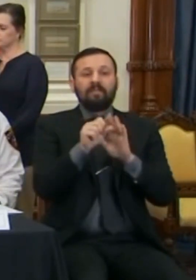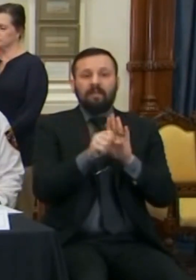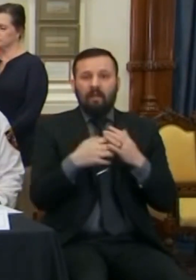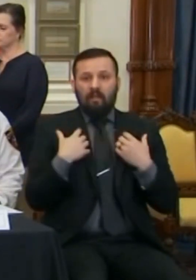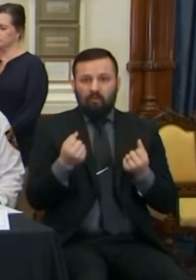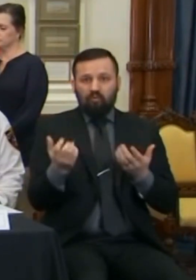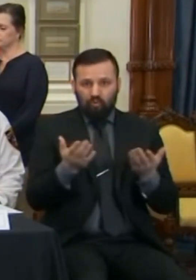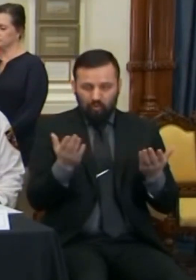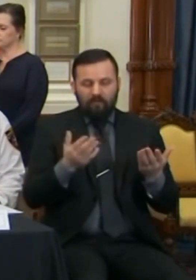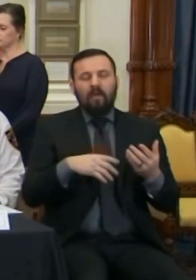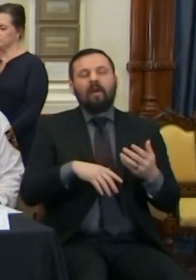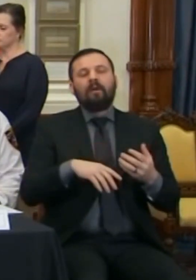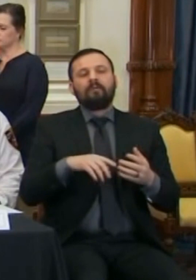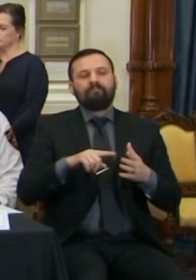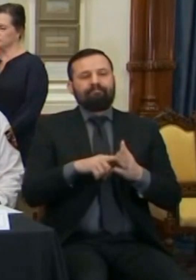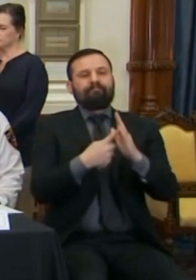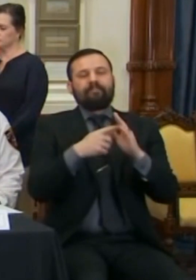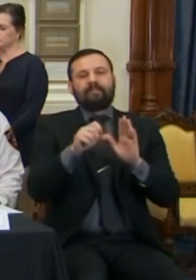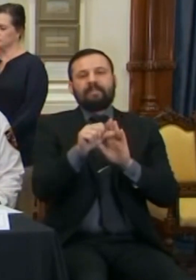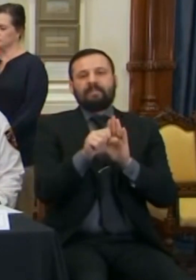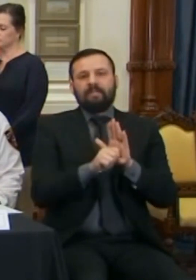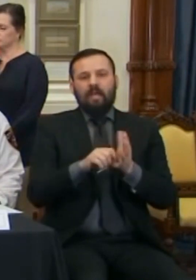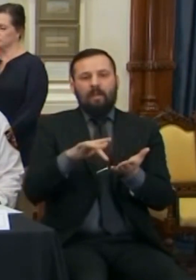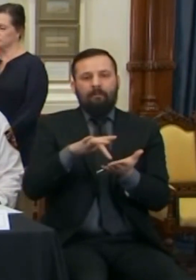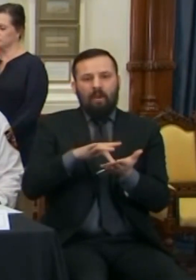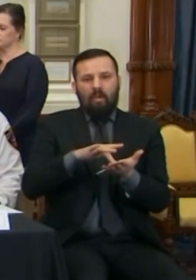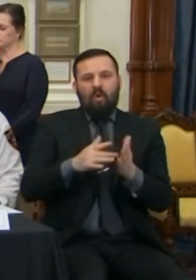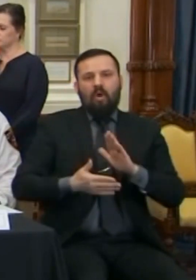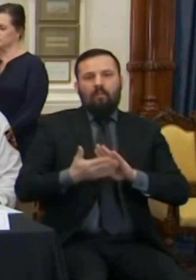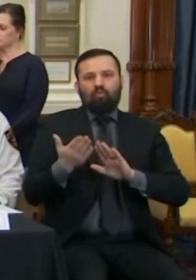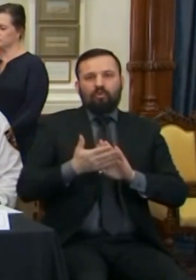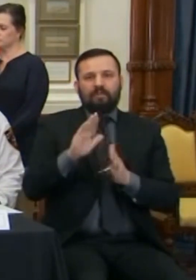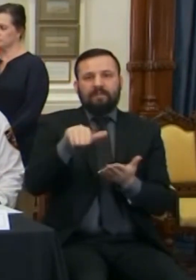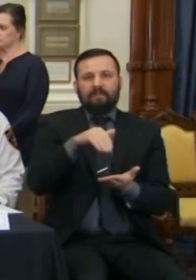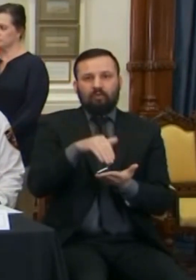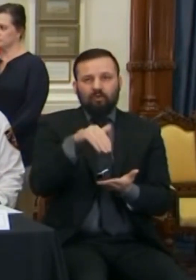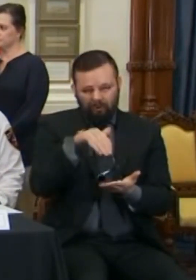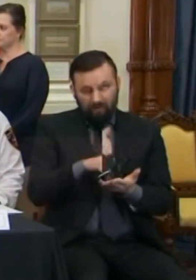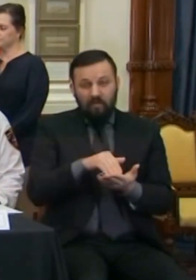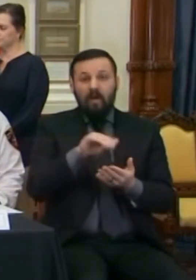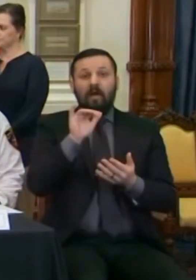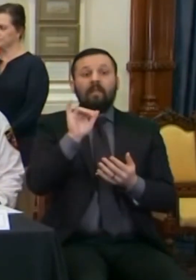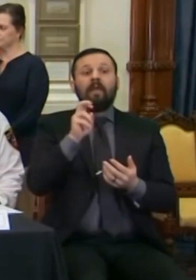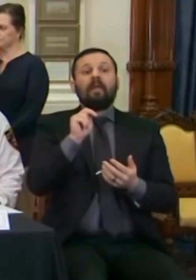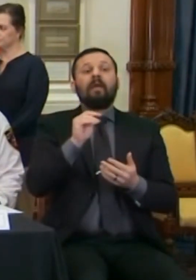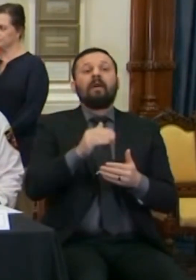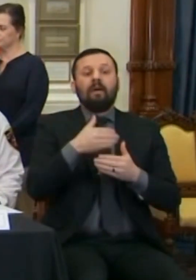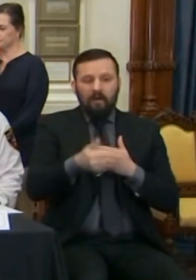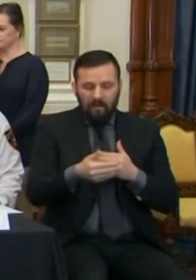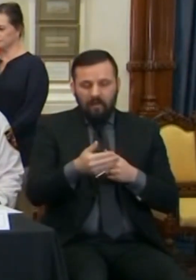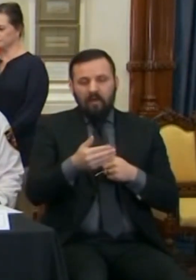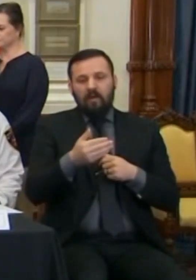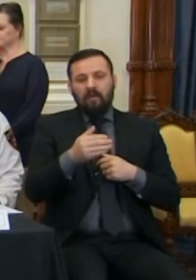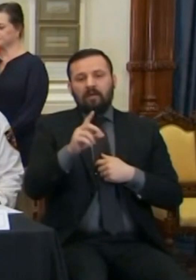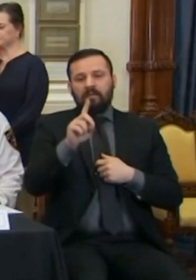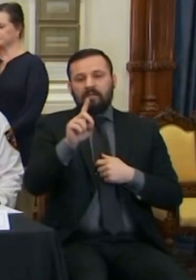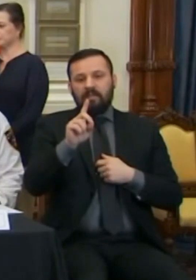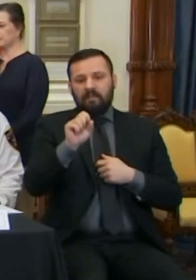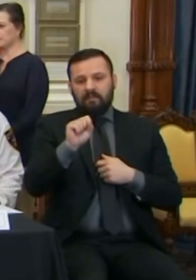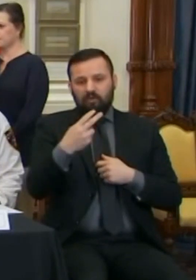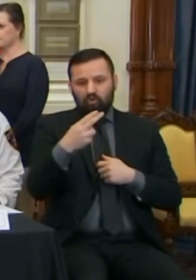state medical Operations Center that was followed by the DSHS opening